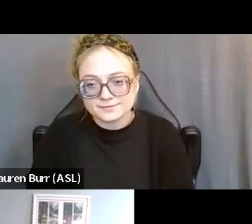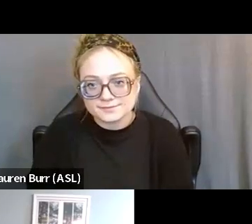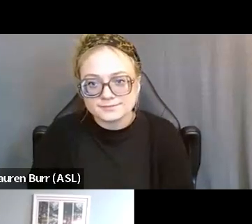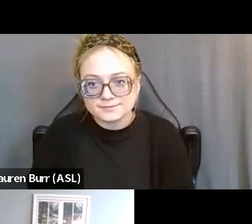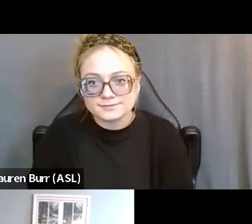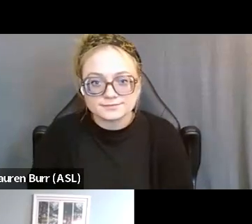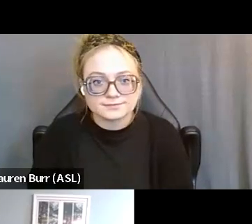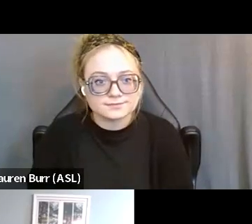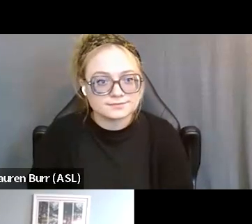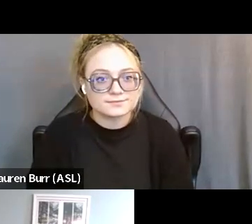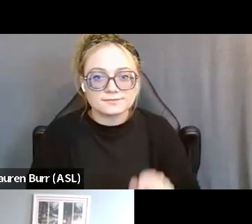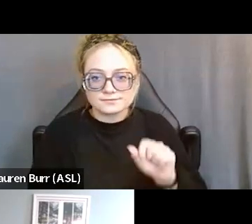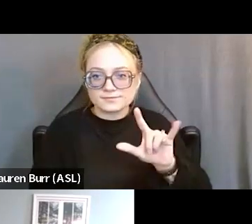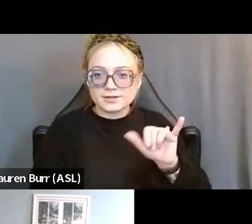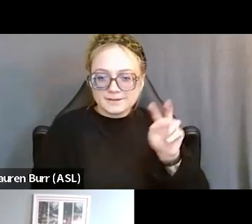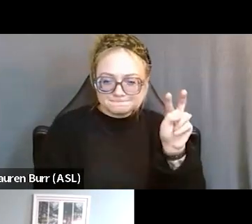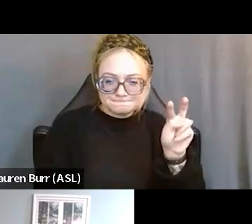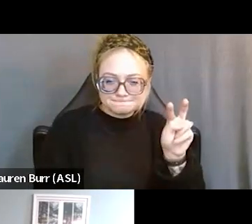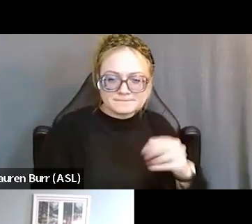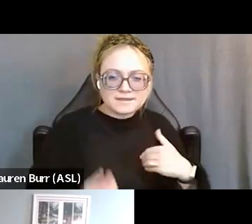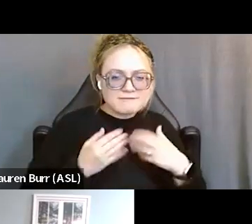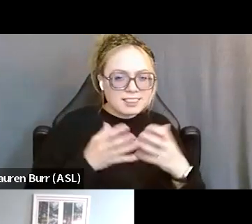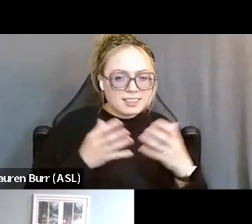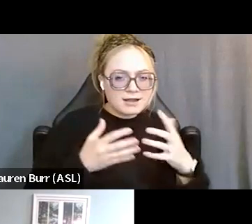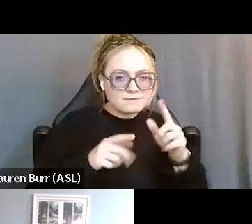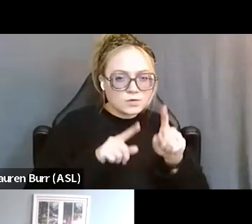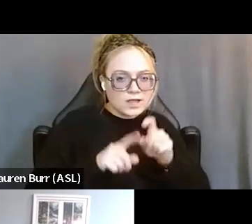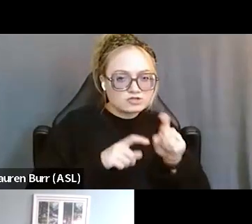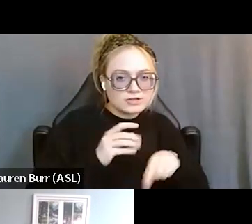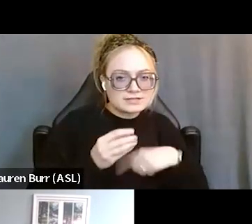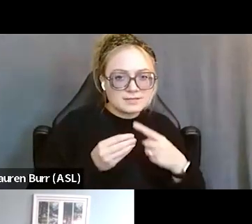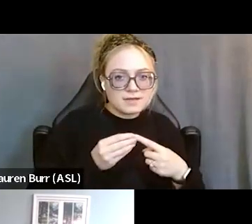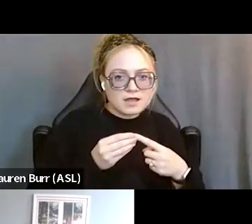Yeah, a lot of questions on, which makes sense, like within the homelessness context,